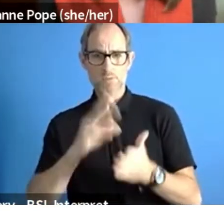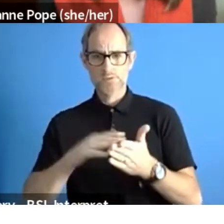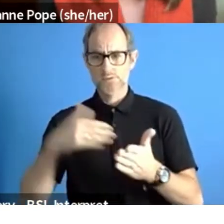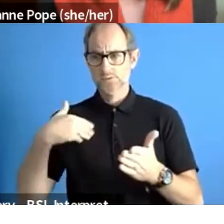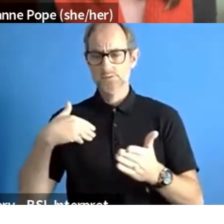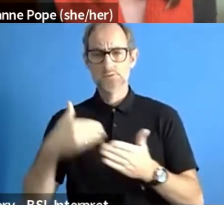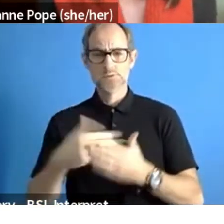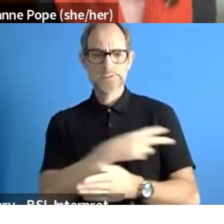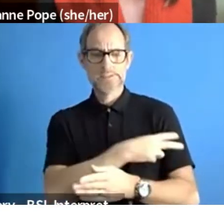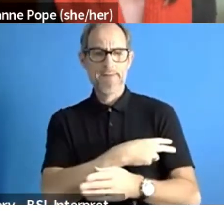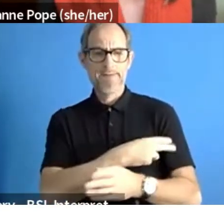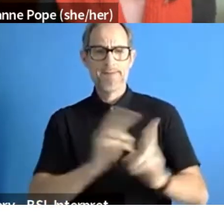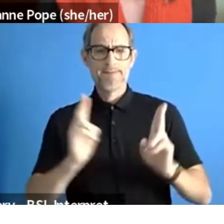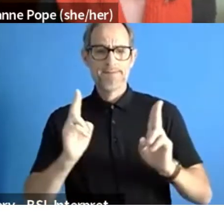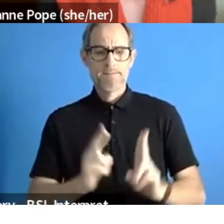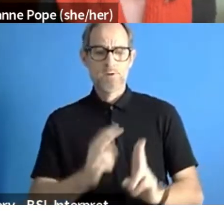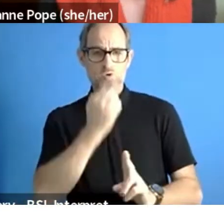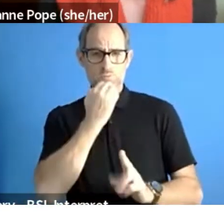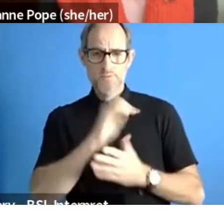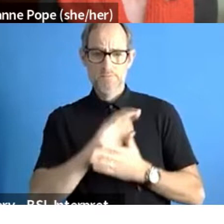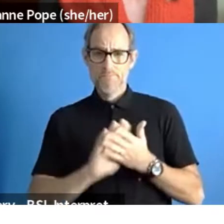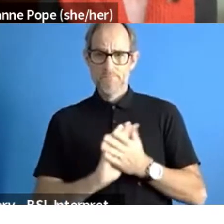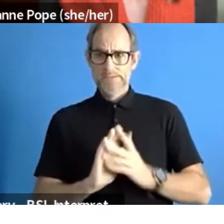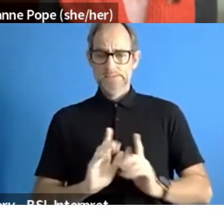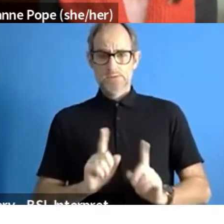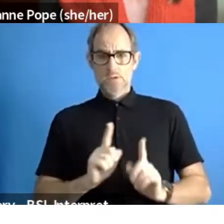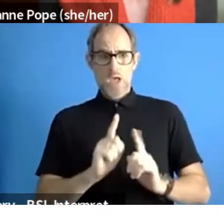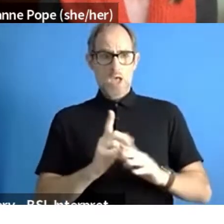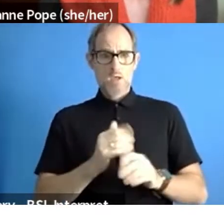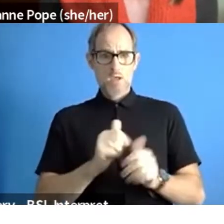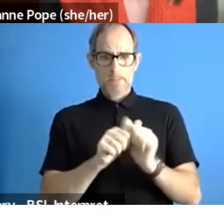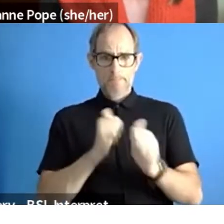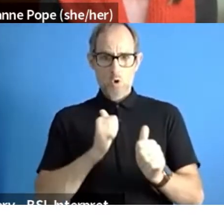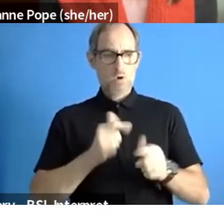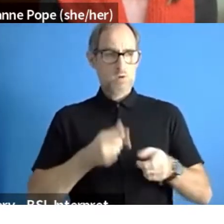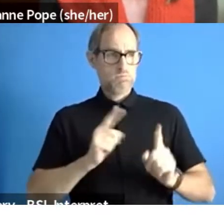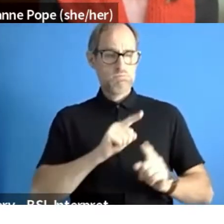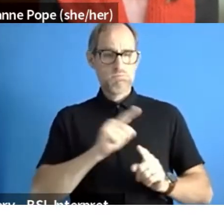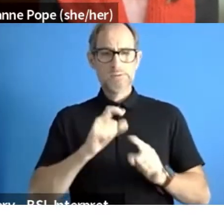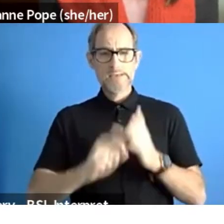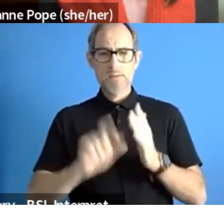You can see there are huge benefits for employers having people at work so it